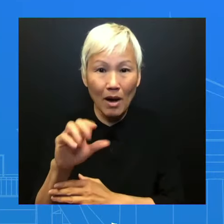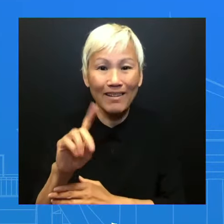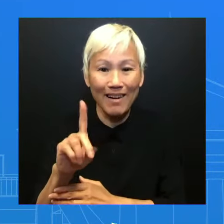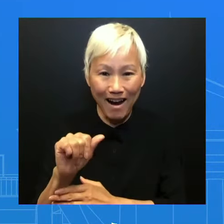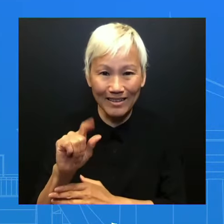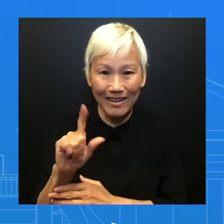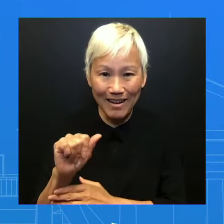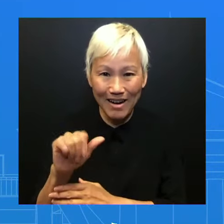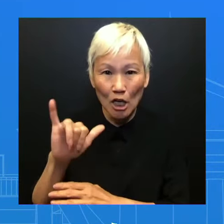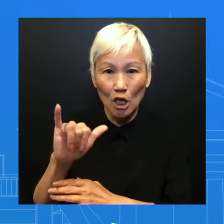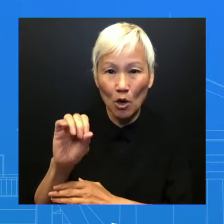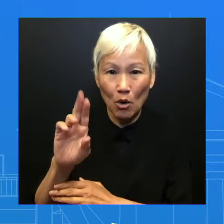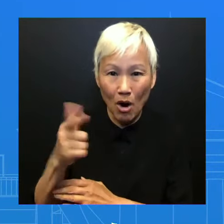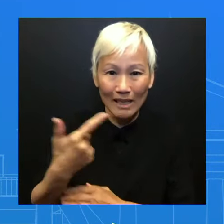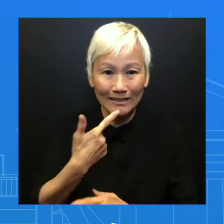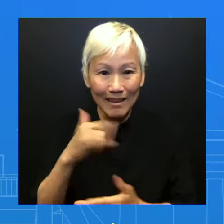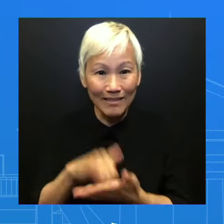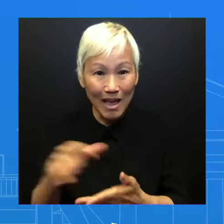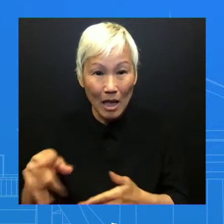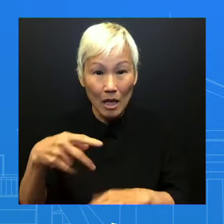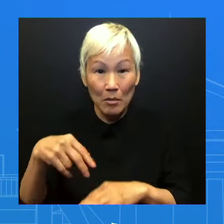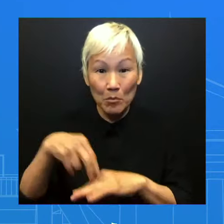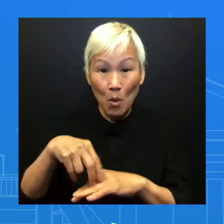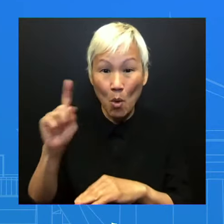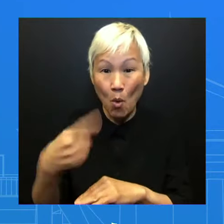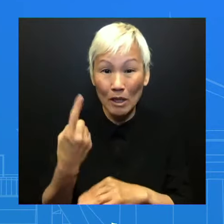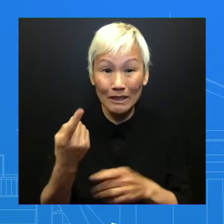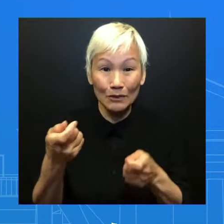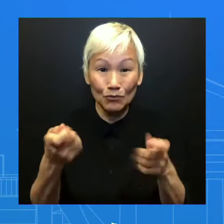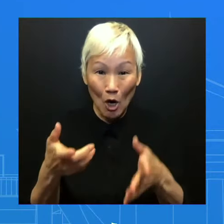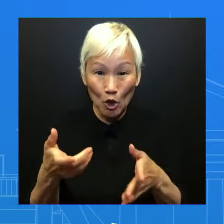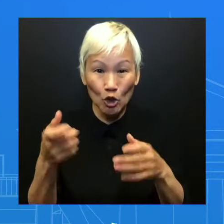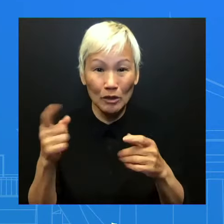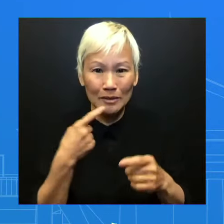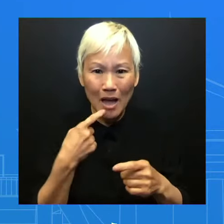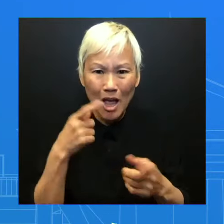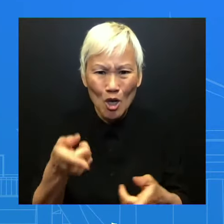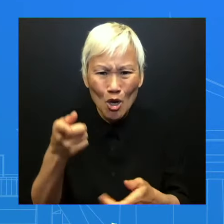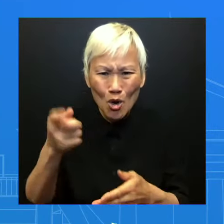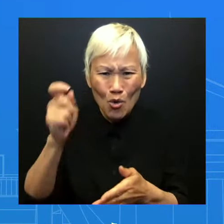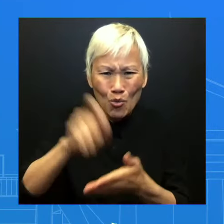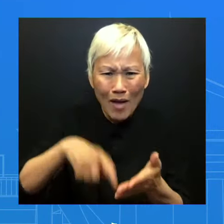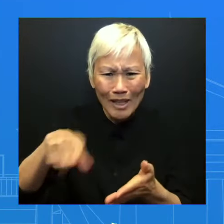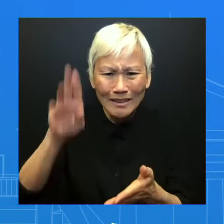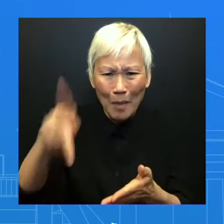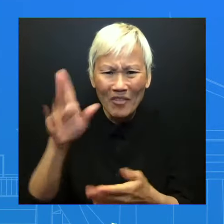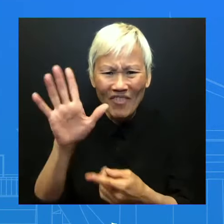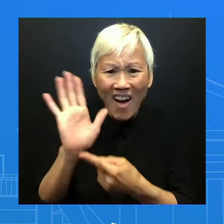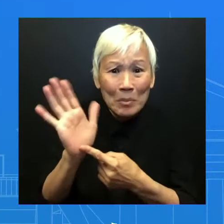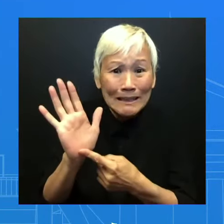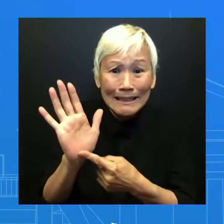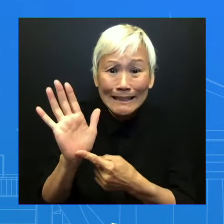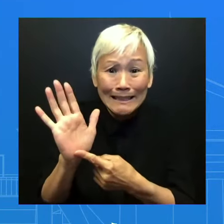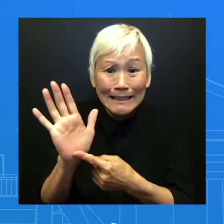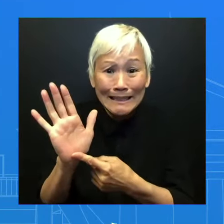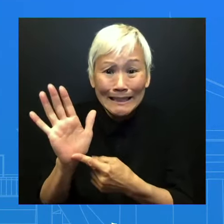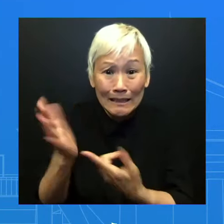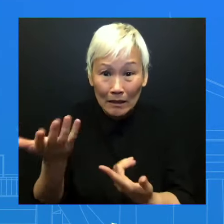she said you can write this up in five minutes and get this done. You can write the piece of legislation in minutes and get that done and make sure